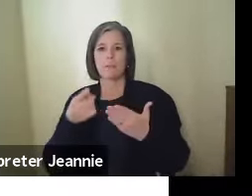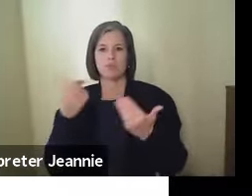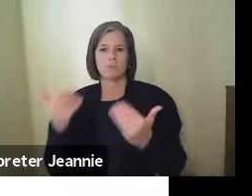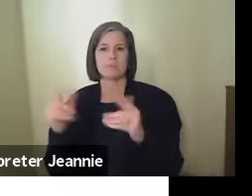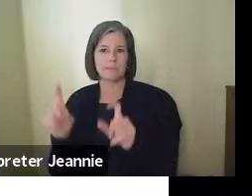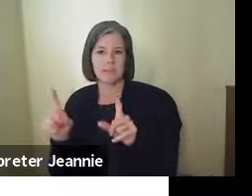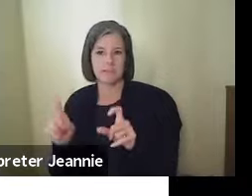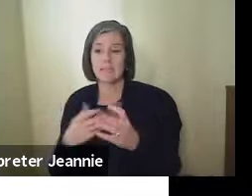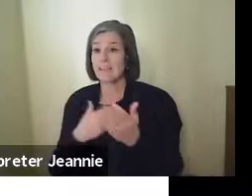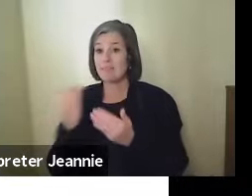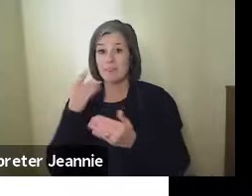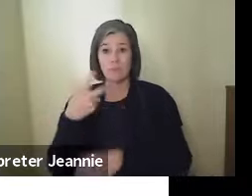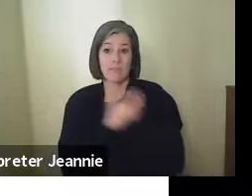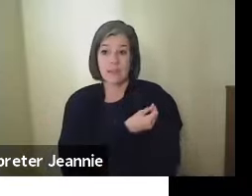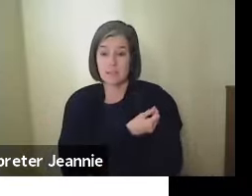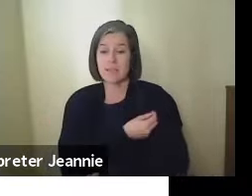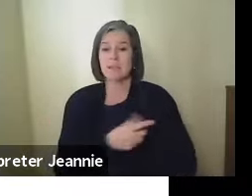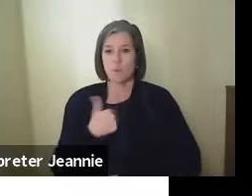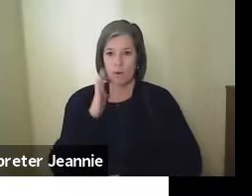even if you have been vaccinated. We will have more information about